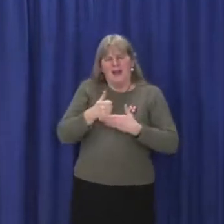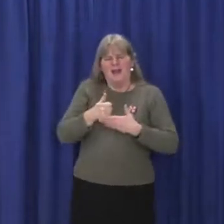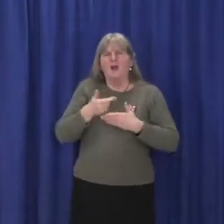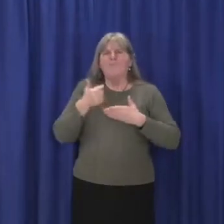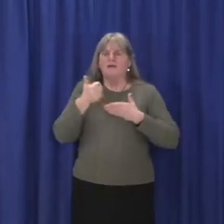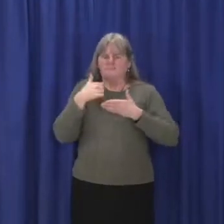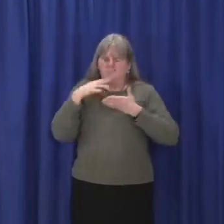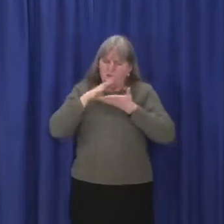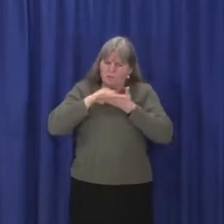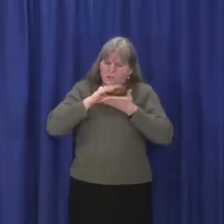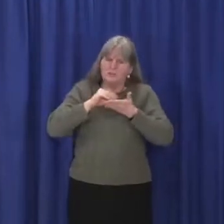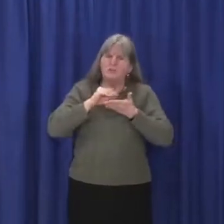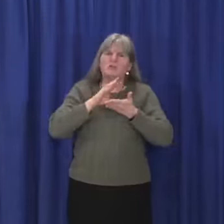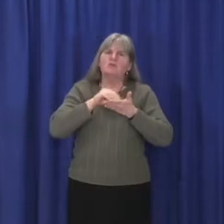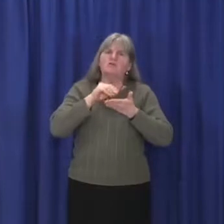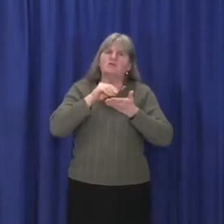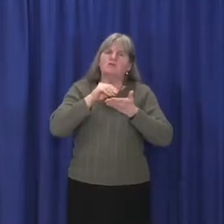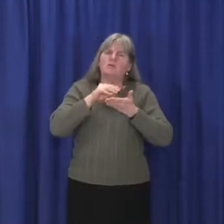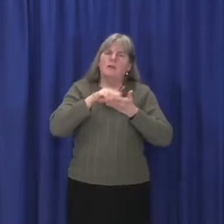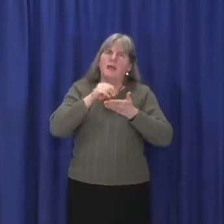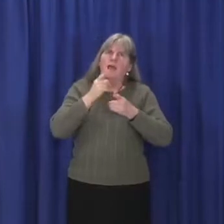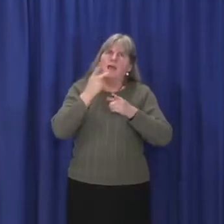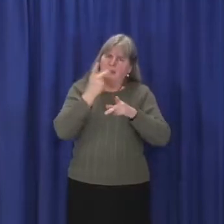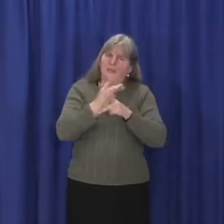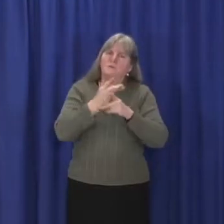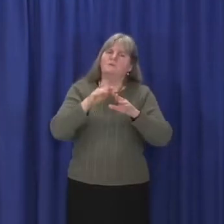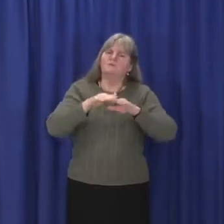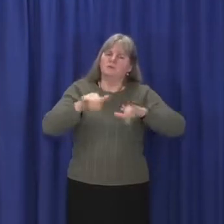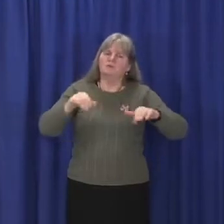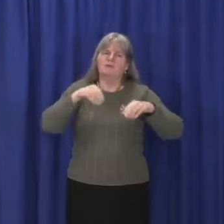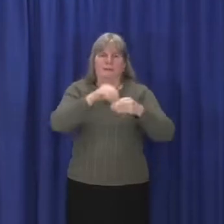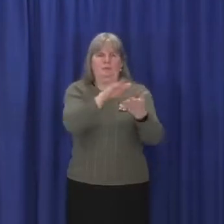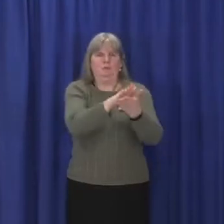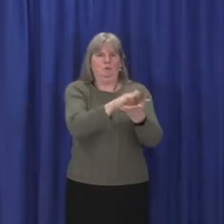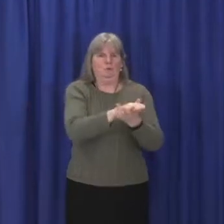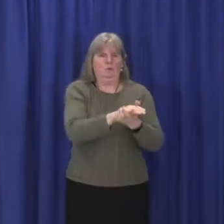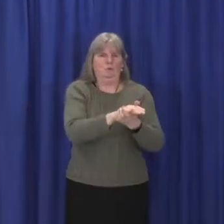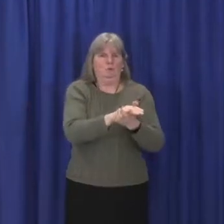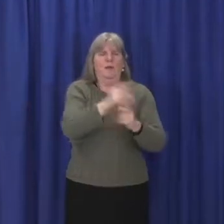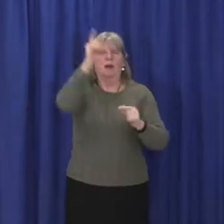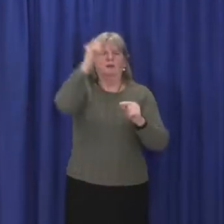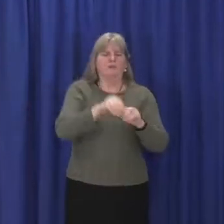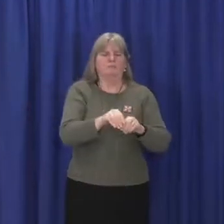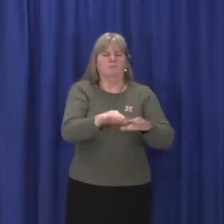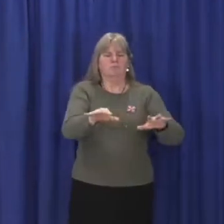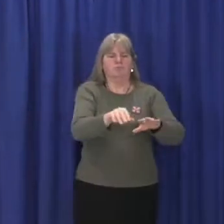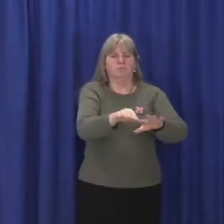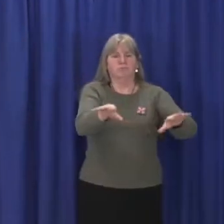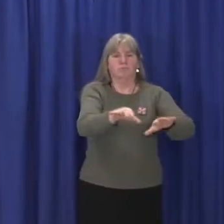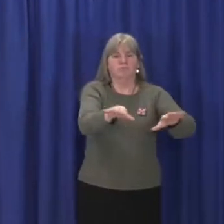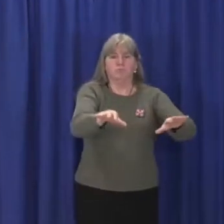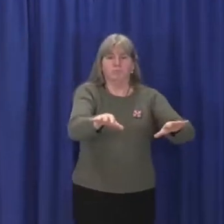to continue in Yukon schools with the intent to reduce transmission of COVID-19. I'm happy to report